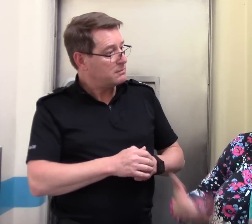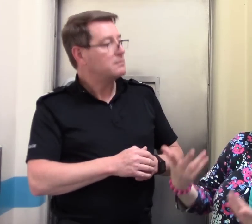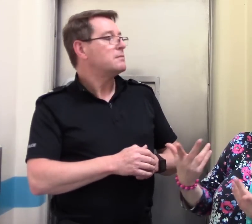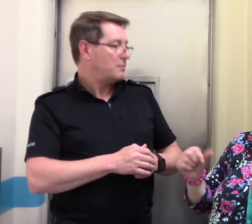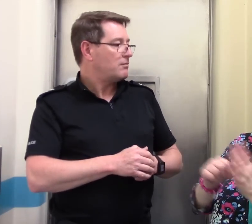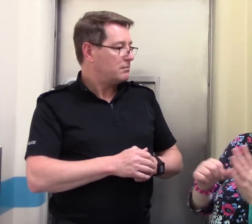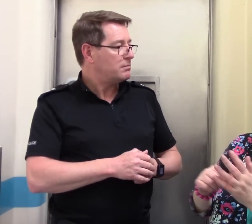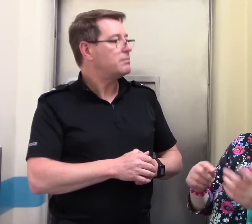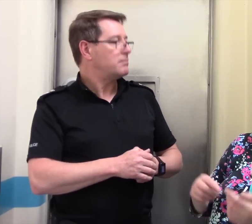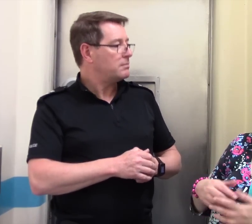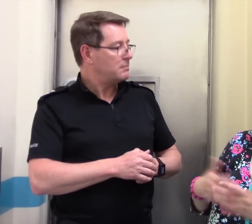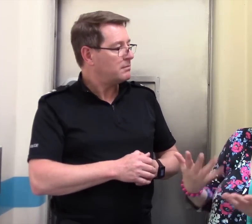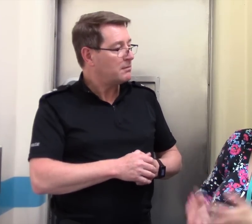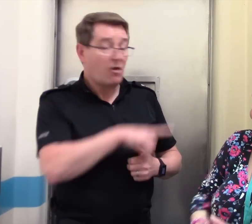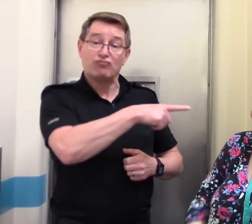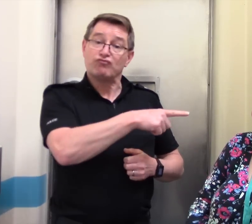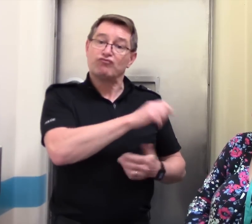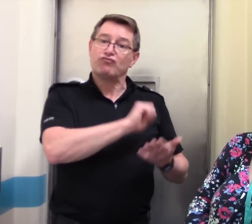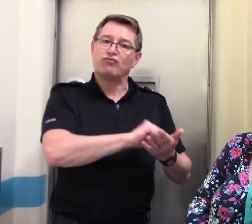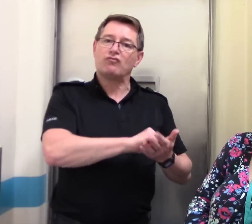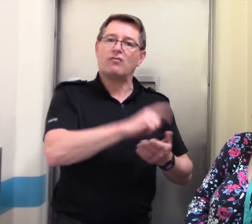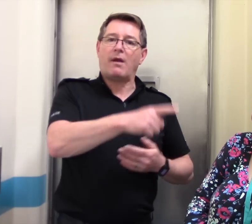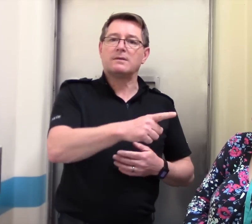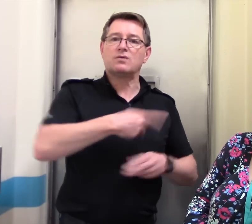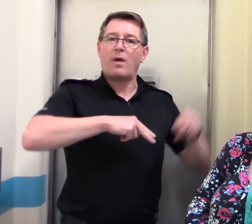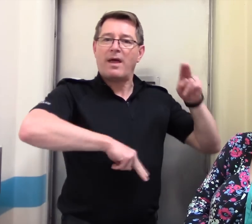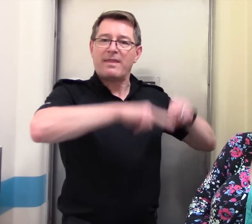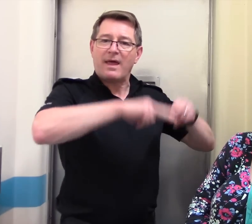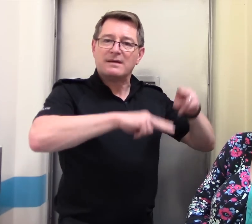any medical problems. Glen: Catherine's right.